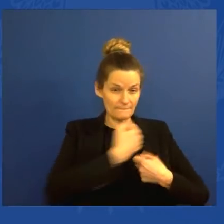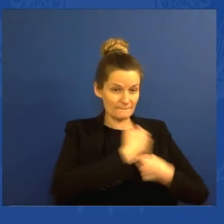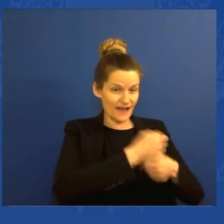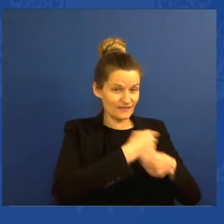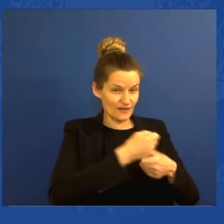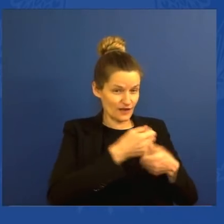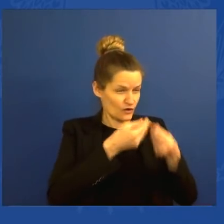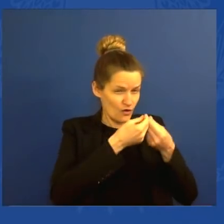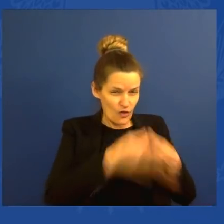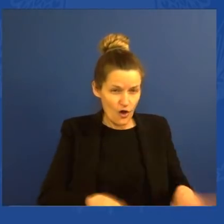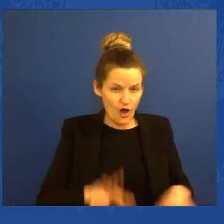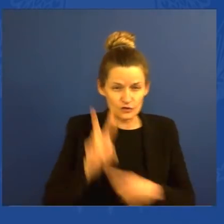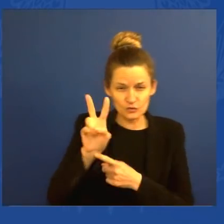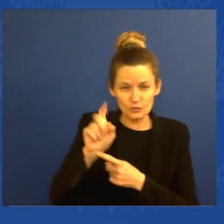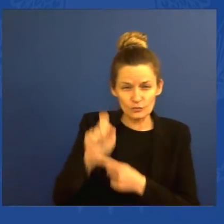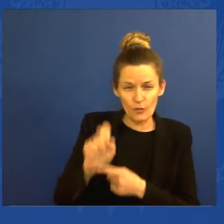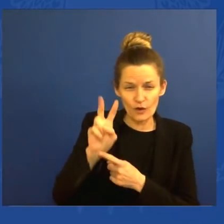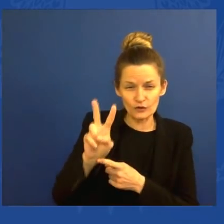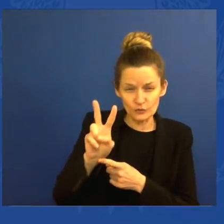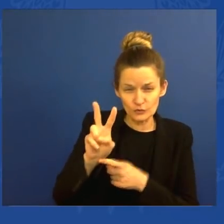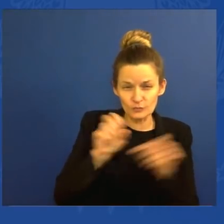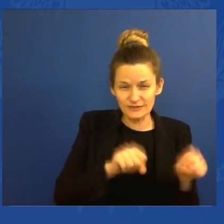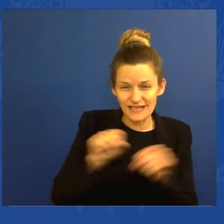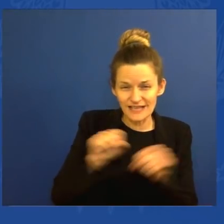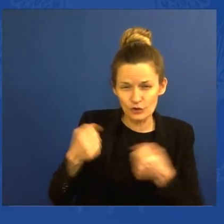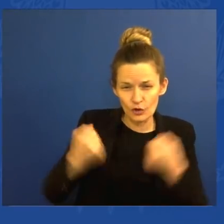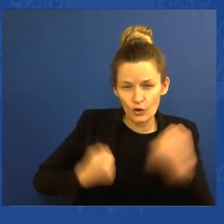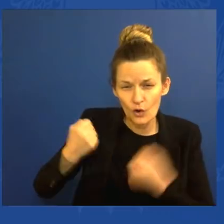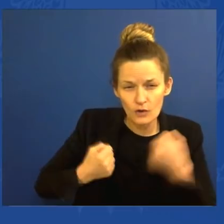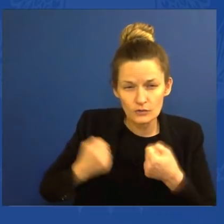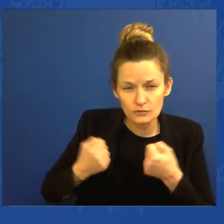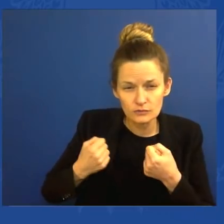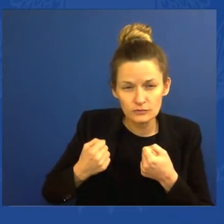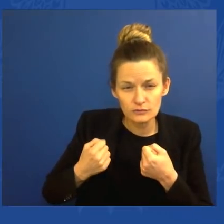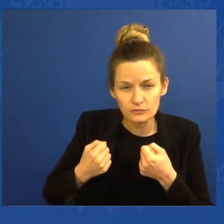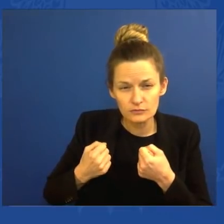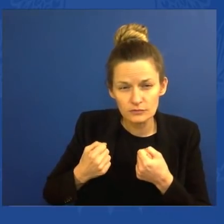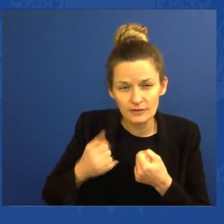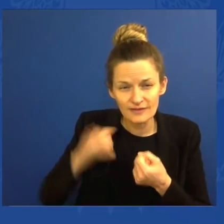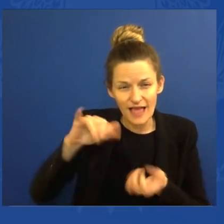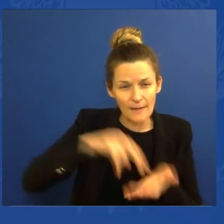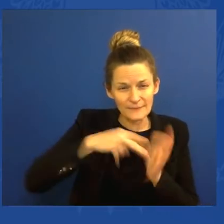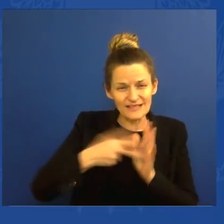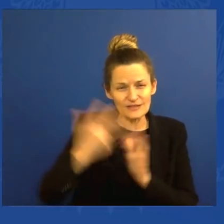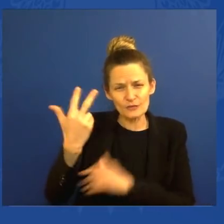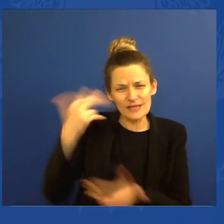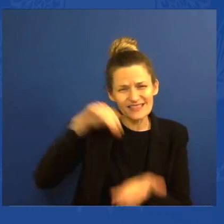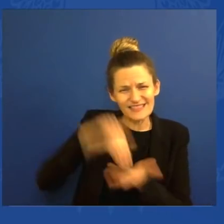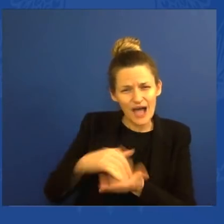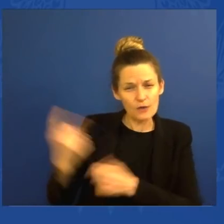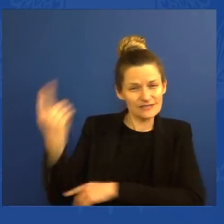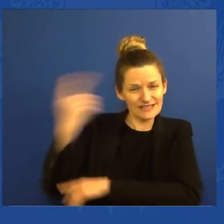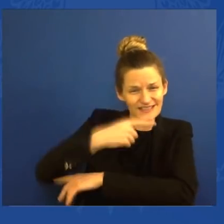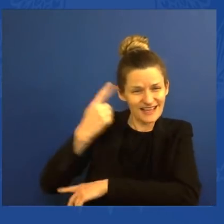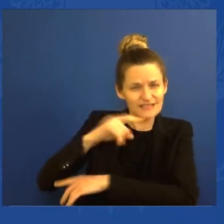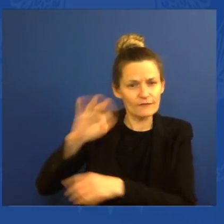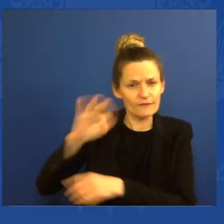equaling 3,000 days of work. So, these shortages are driving up costs, they're jeopardizing families.